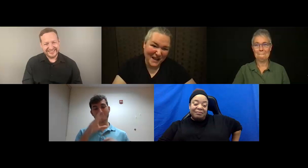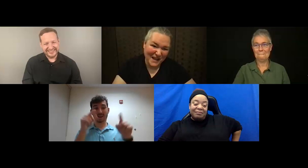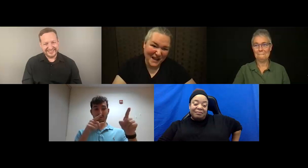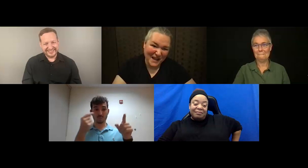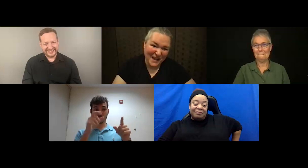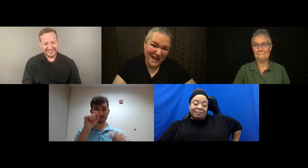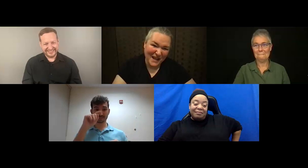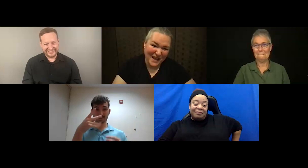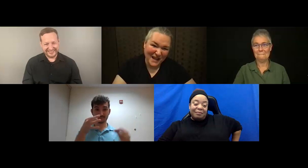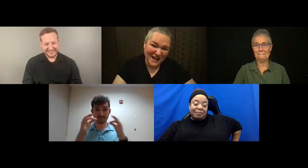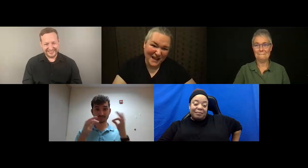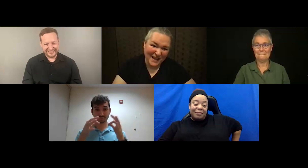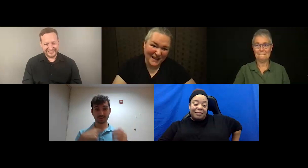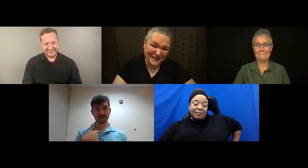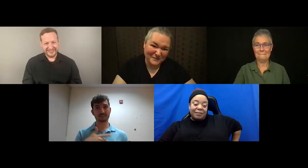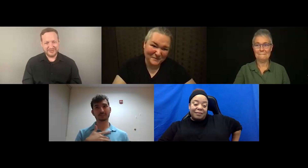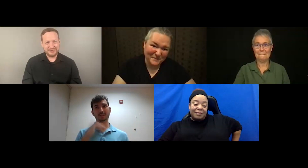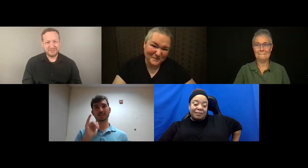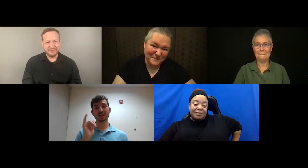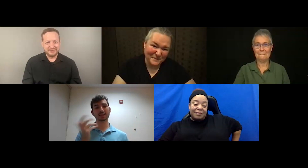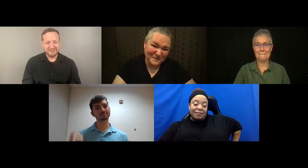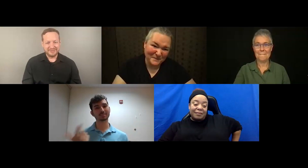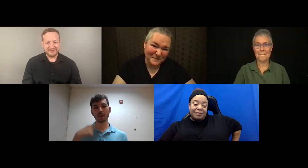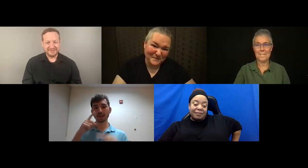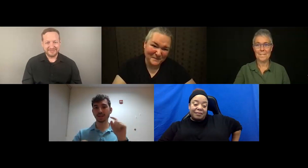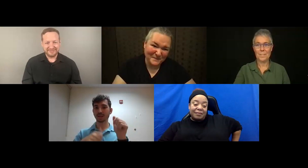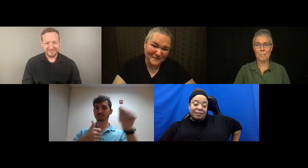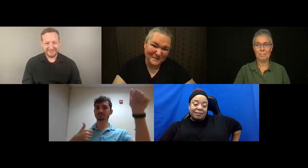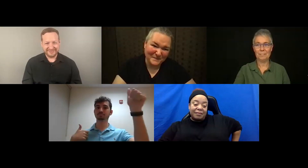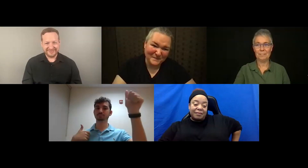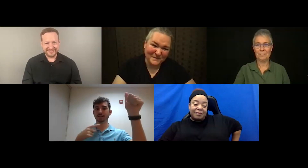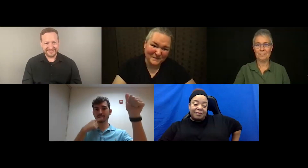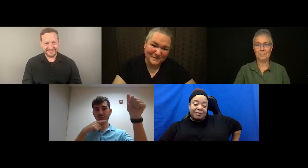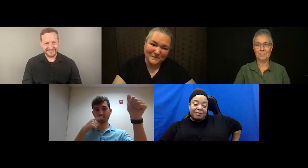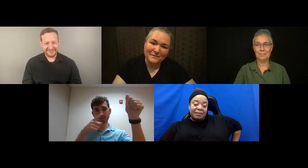Yoel: After this hour of conversation and what Steph just said, I get the sense of